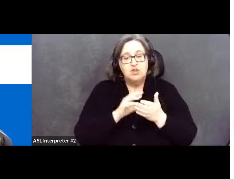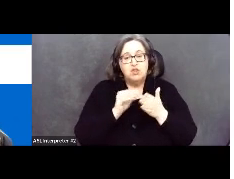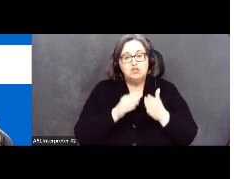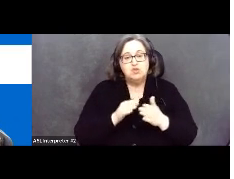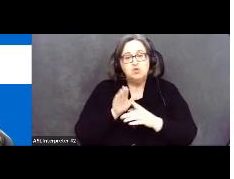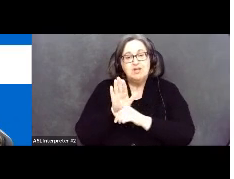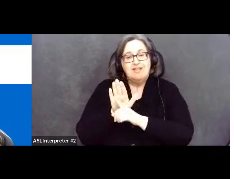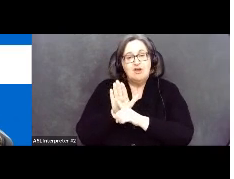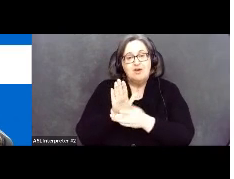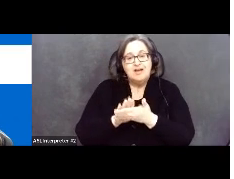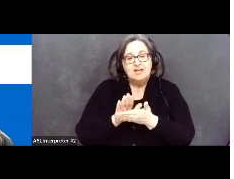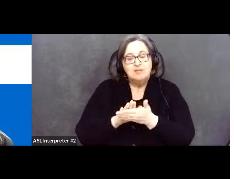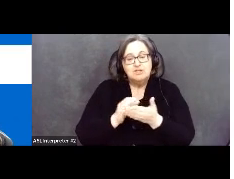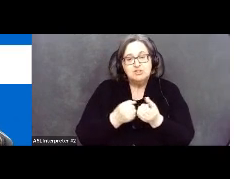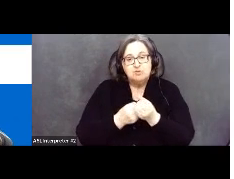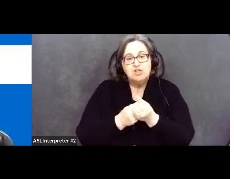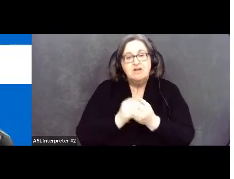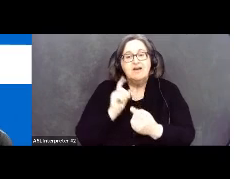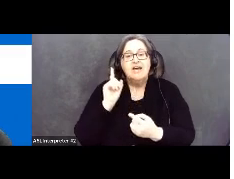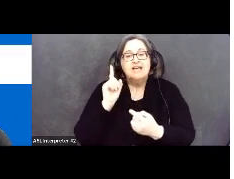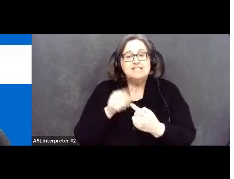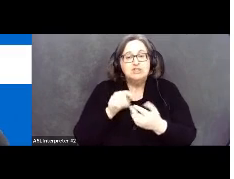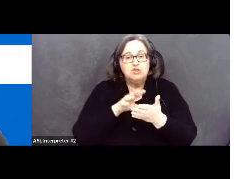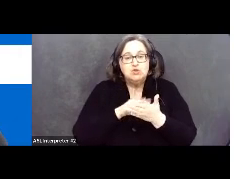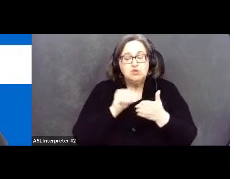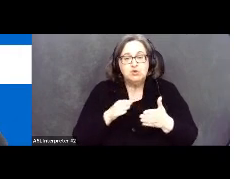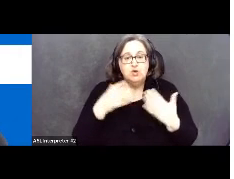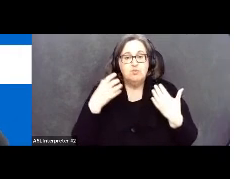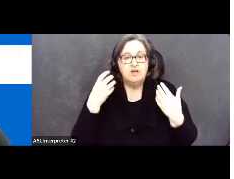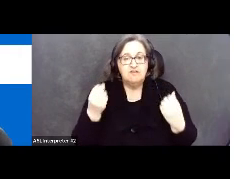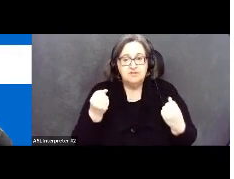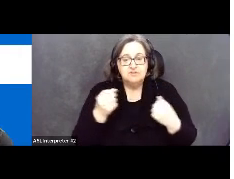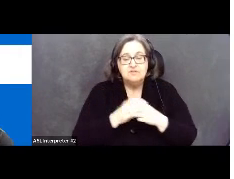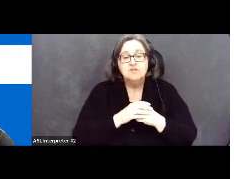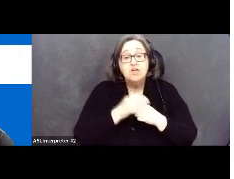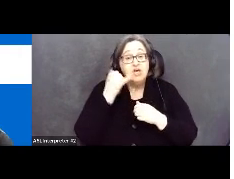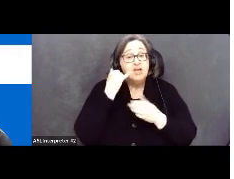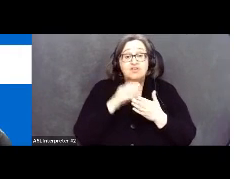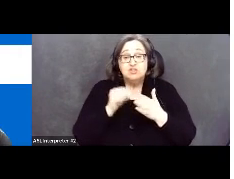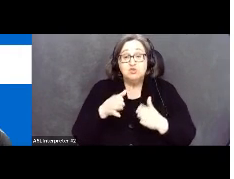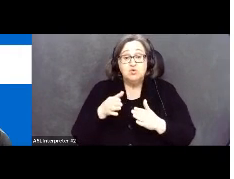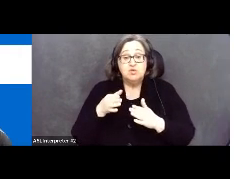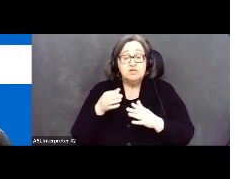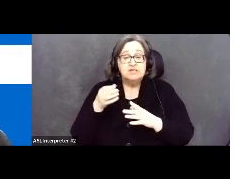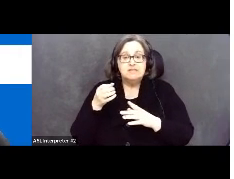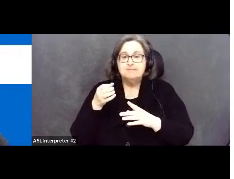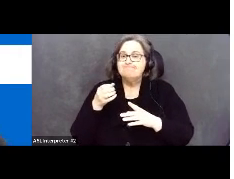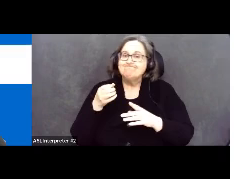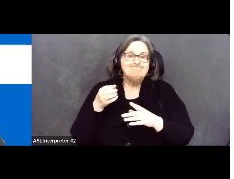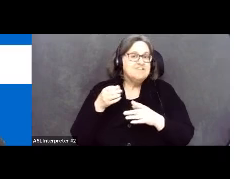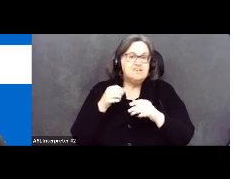supports until the student has recovered. If a student hits that four week mark and has not